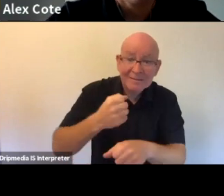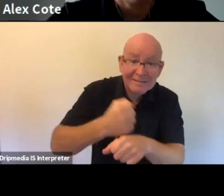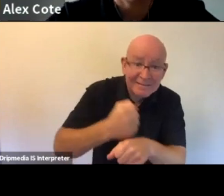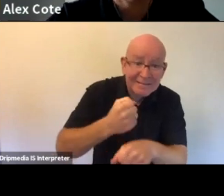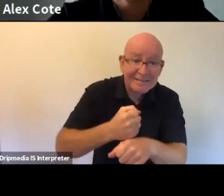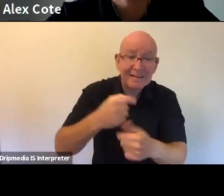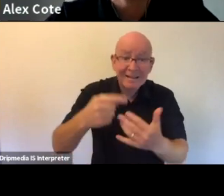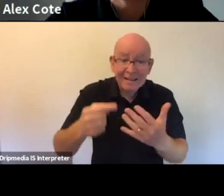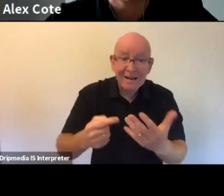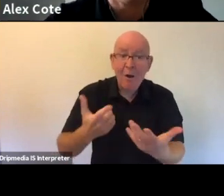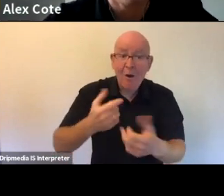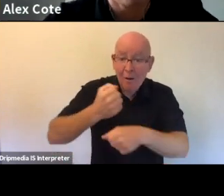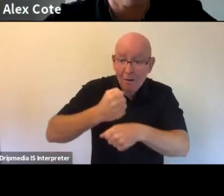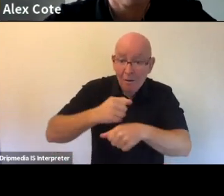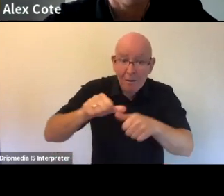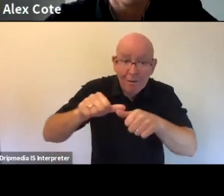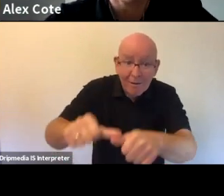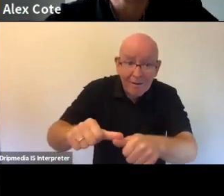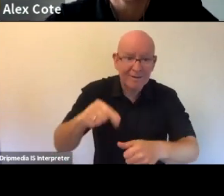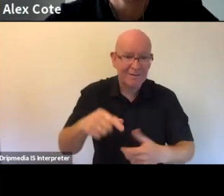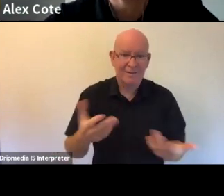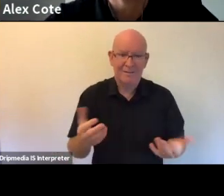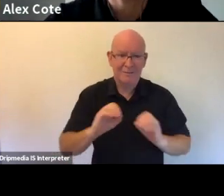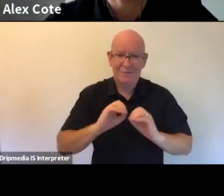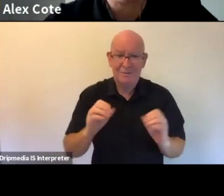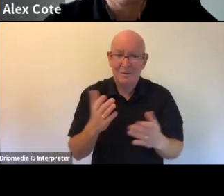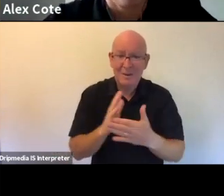And those disability-related costs are not really taken into account,